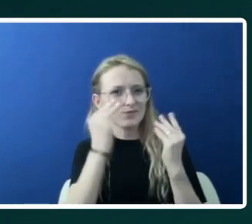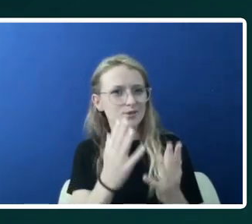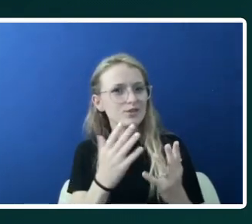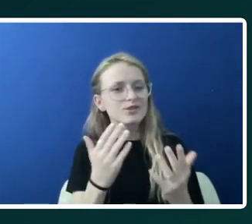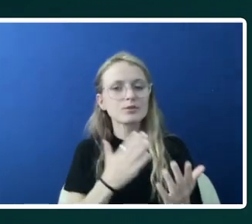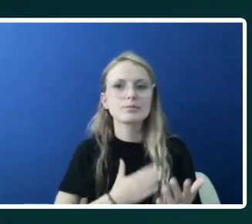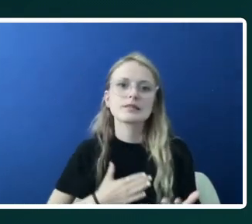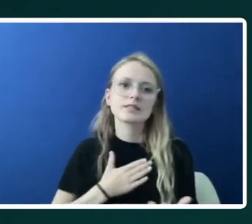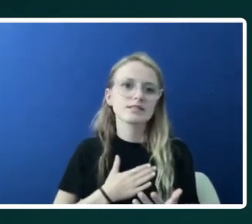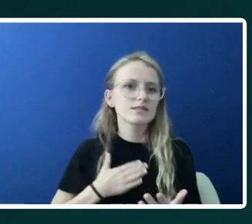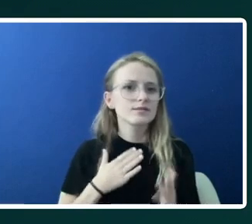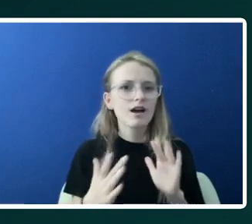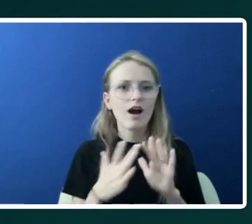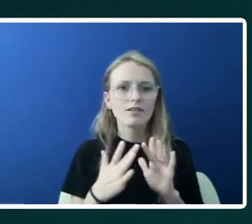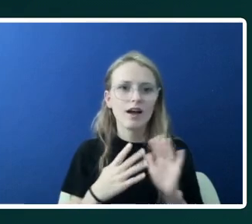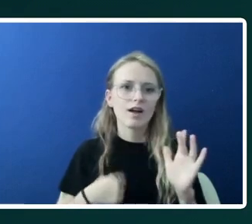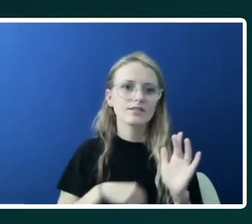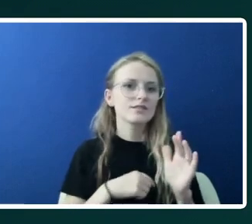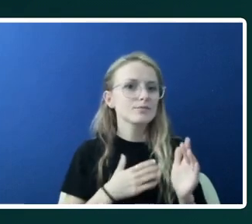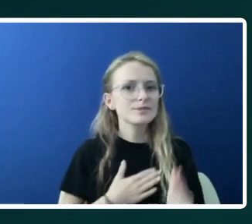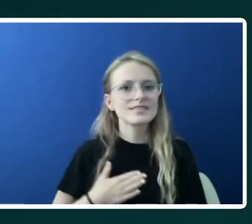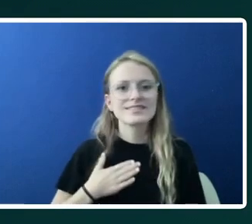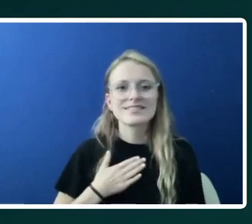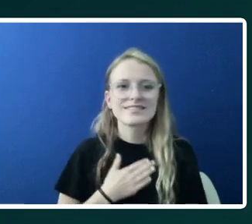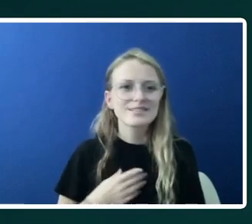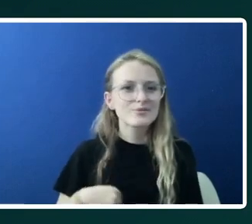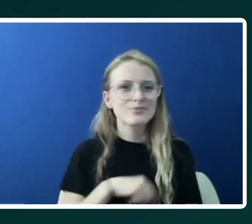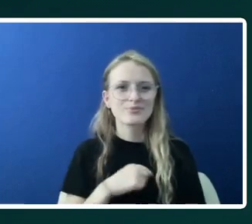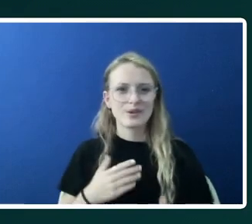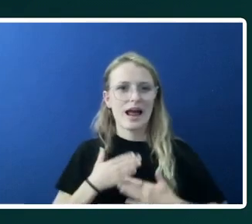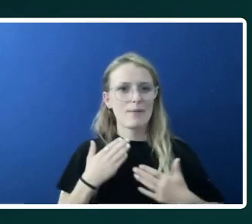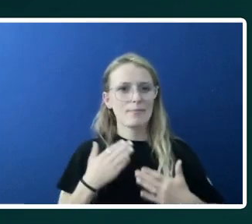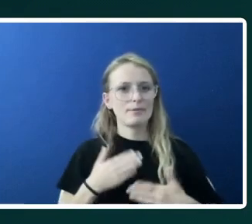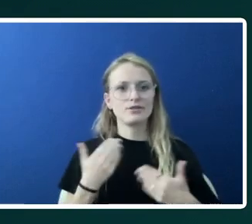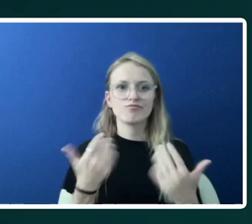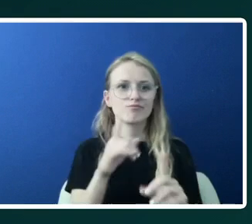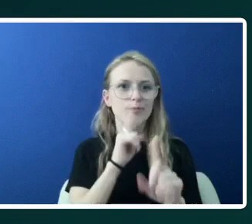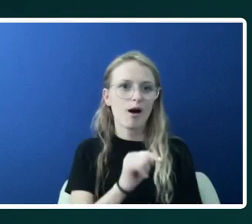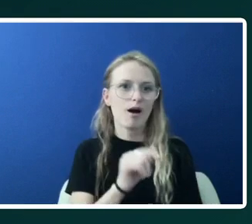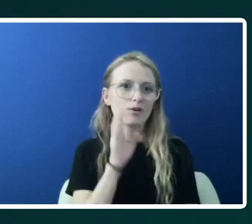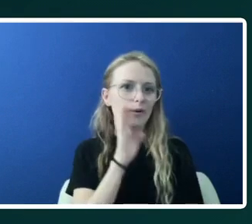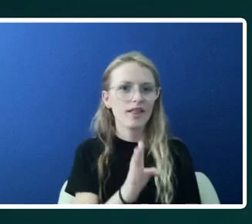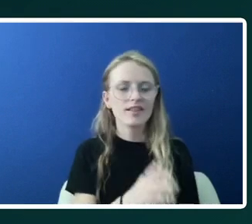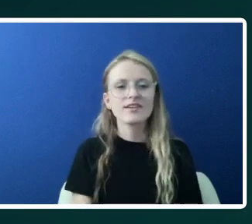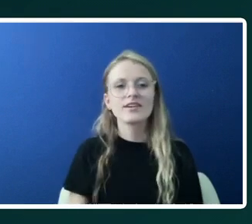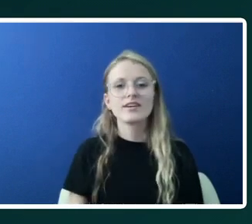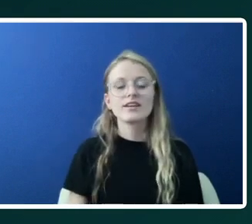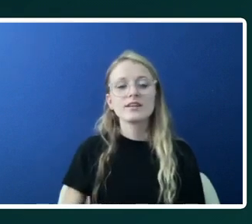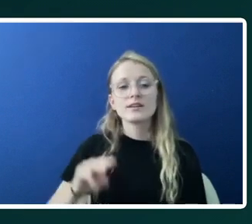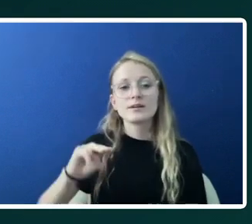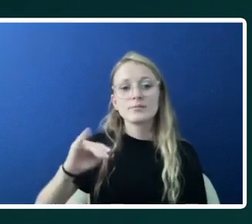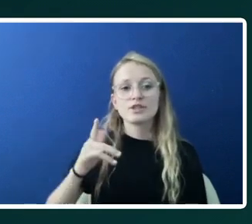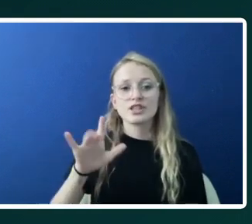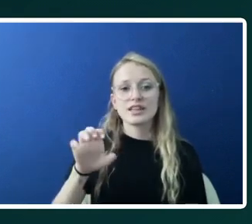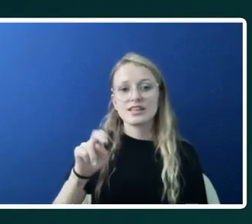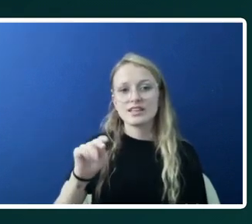reach out to us, and we're happy to respond. As Micheline and Philippa have mentioned -- as